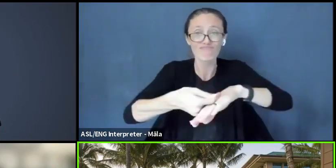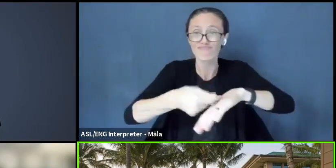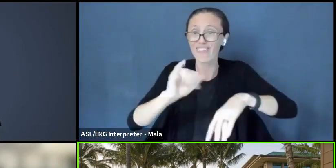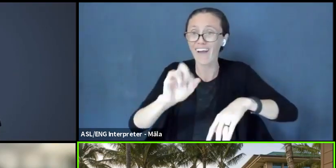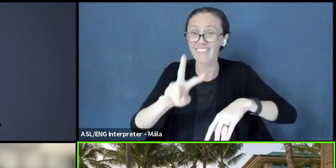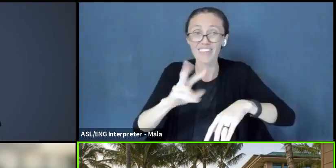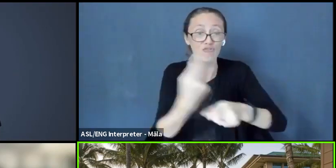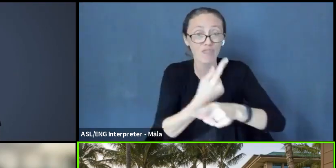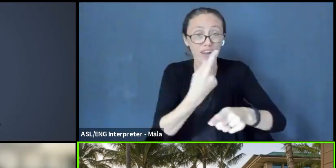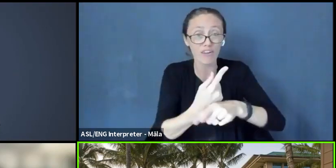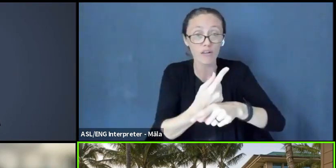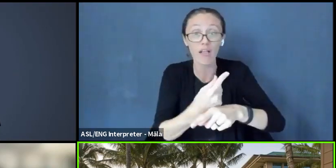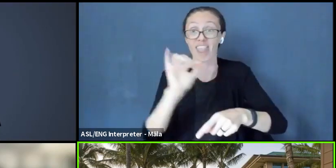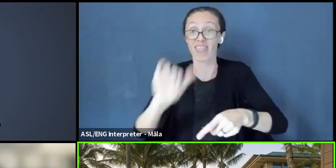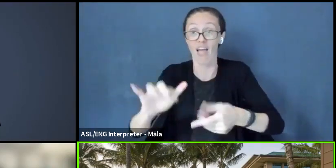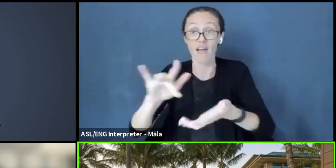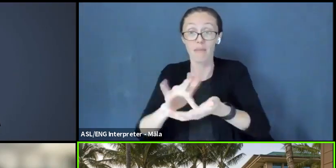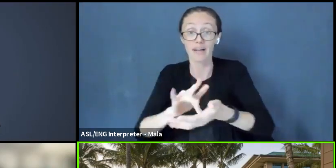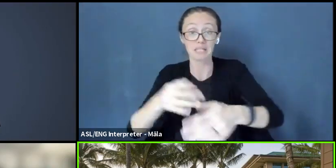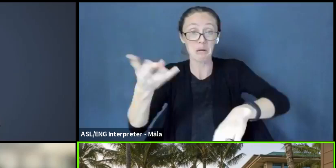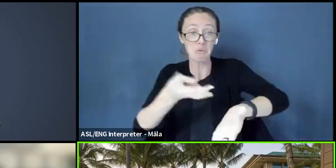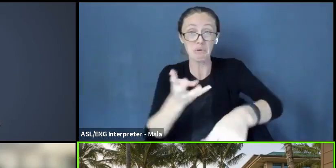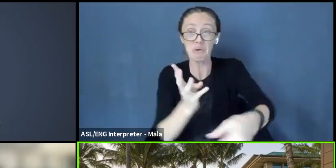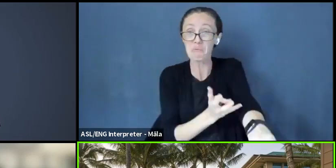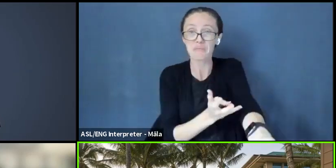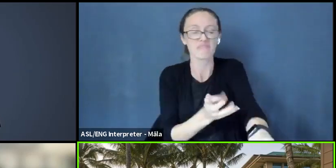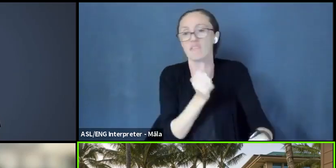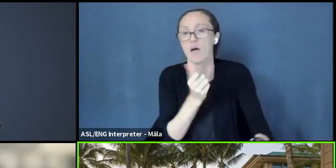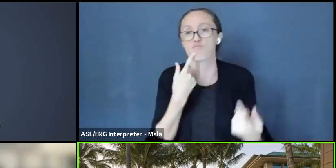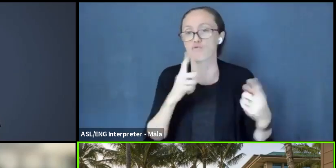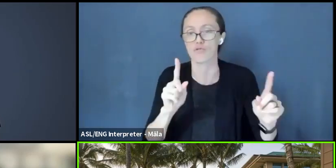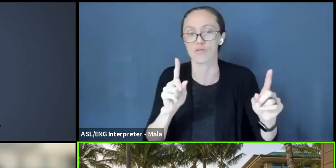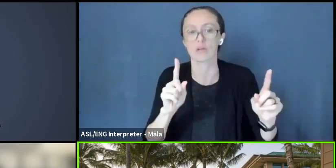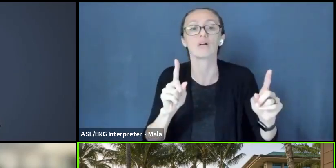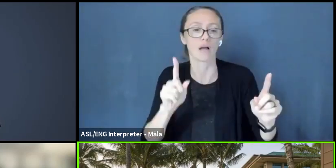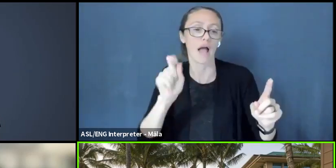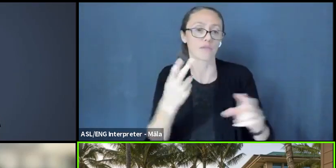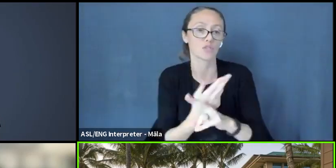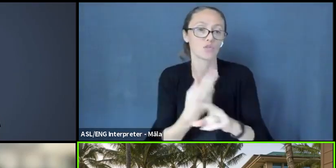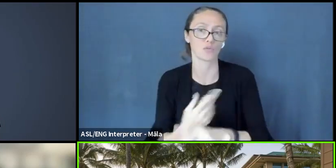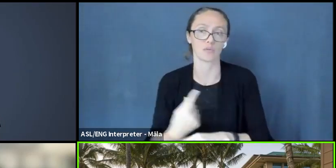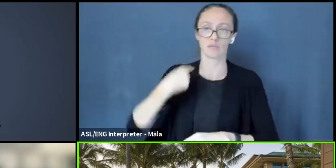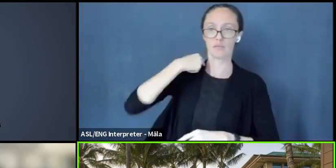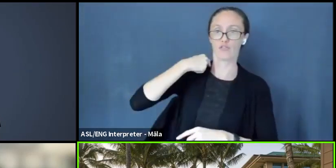The medicines could, they wouldn't work as well. Medicines can cause damage to those veins.